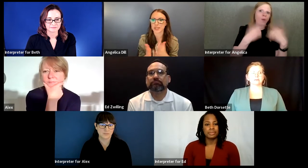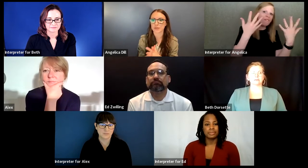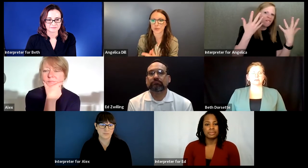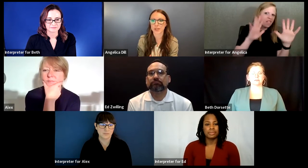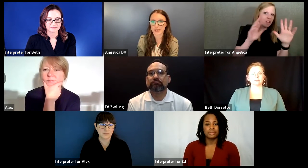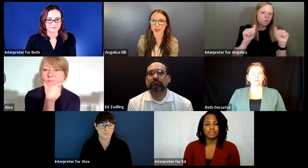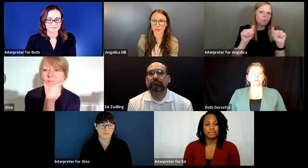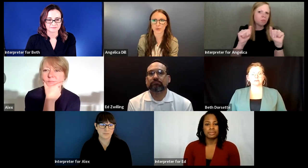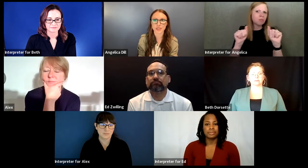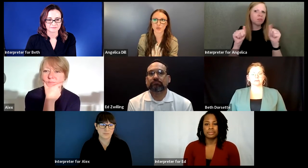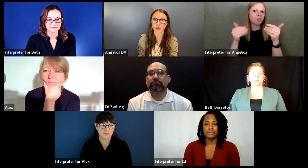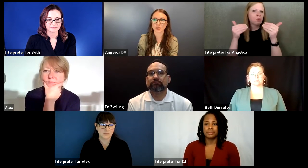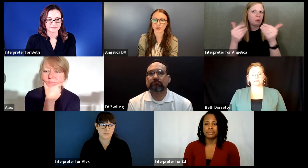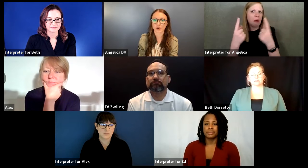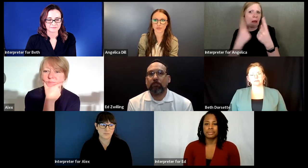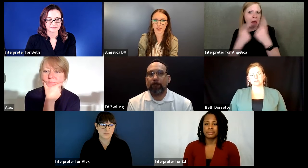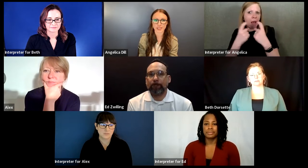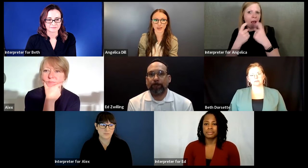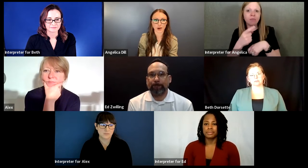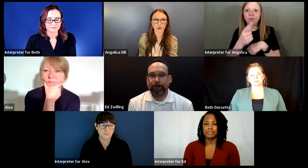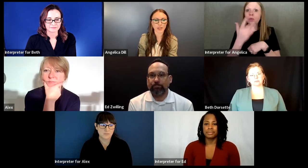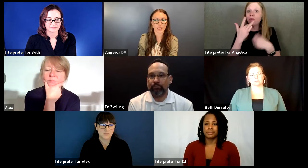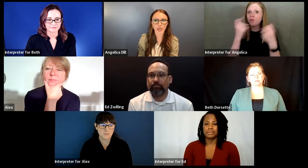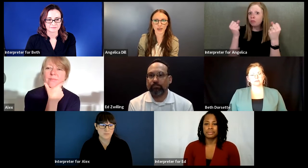stay a few minutes afterwards, as well, so you don't have to ask it now.